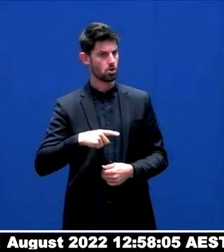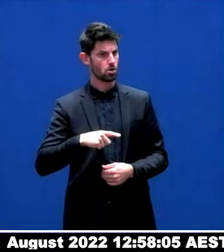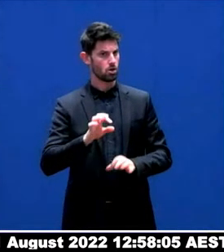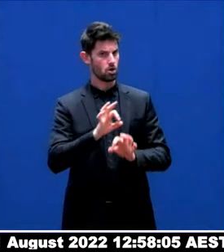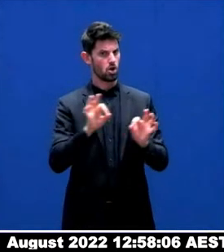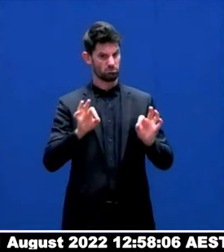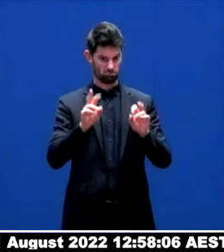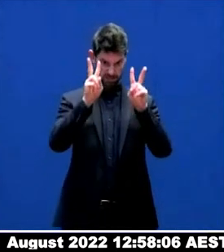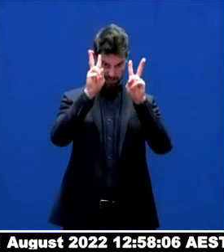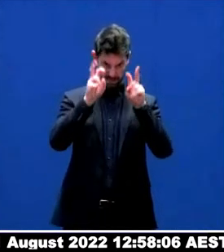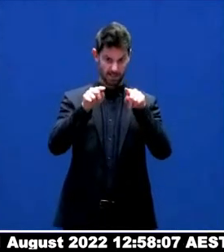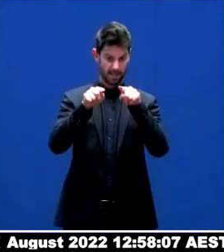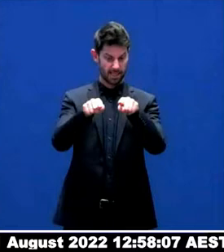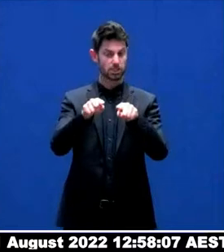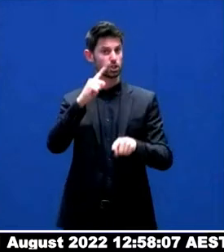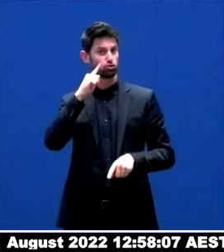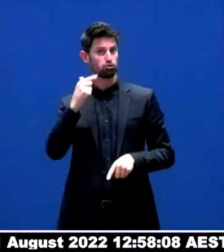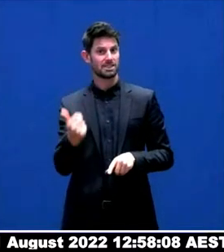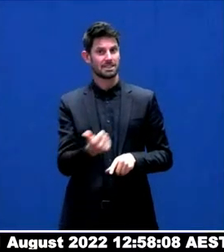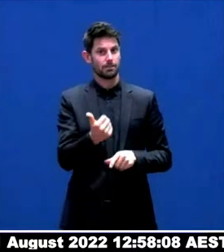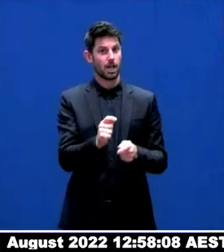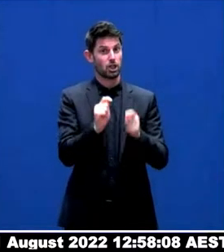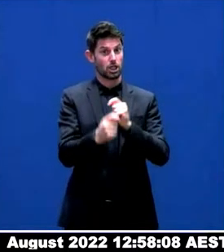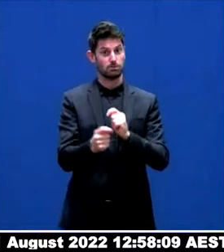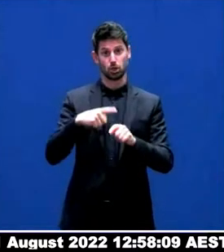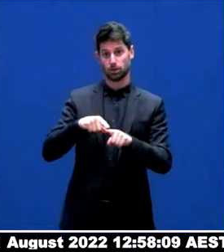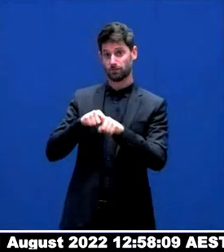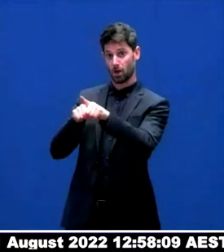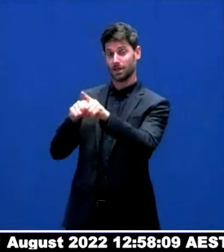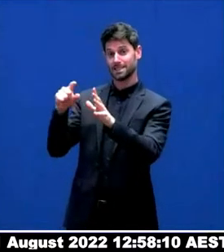adjustment within the meaning of the Disability Discrimination Act for the state